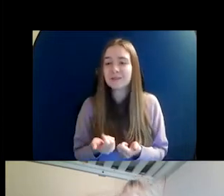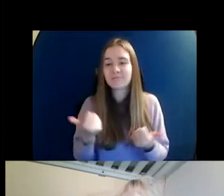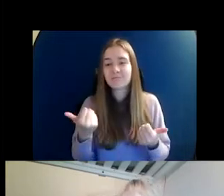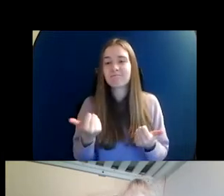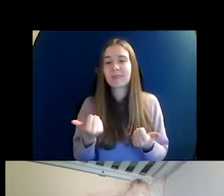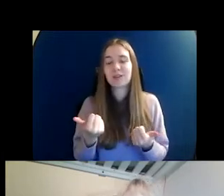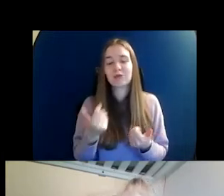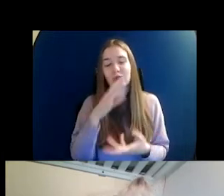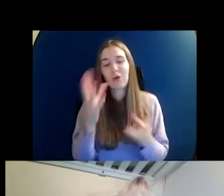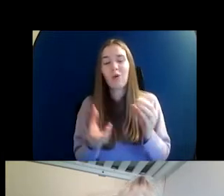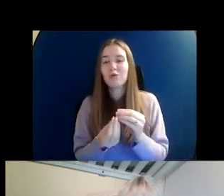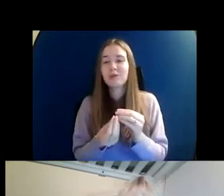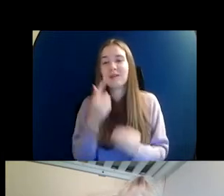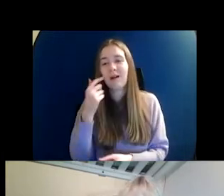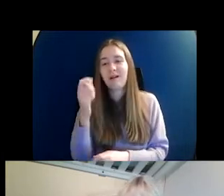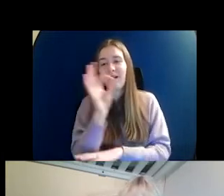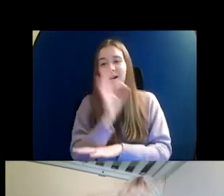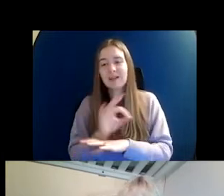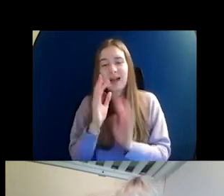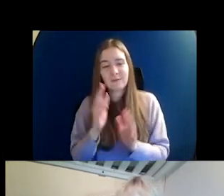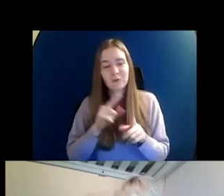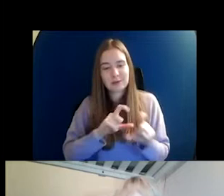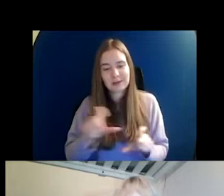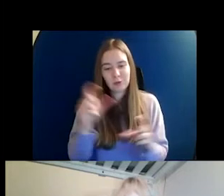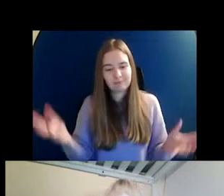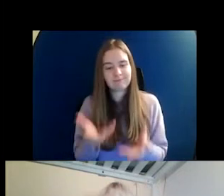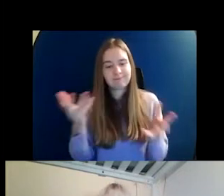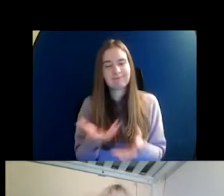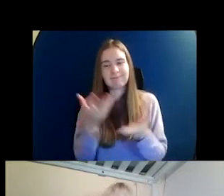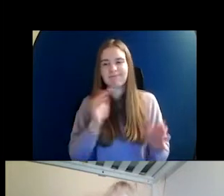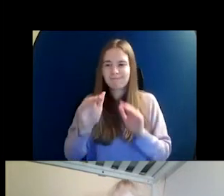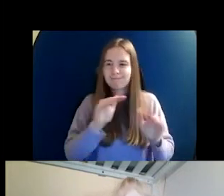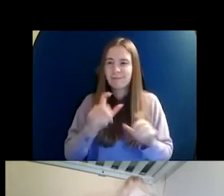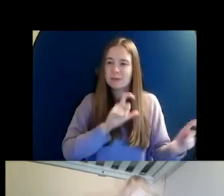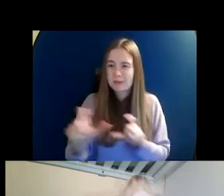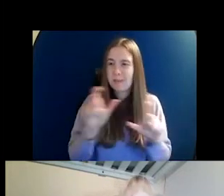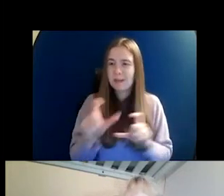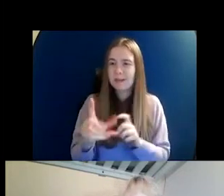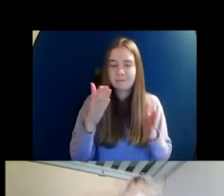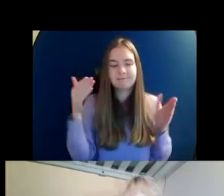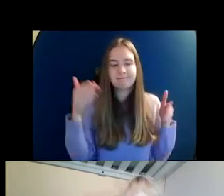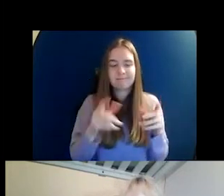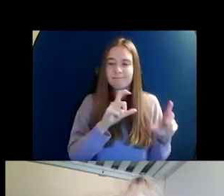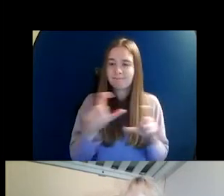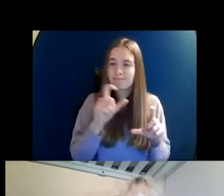just need to keep pushing for sustainability, like just keep nagging people , and to keep challenging the sort of norms